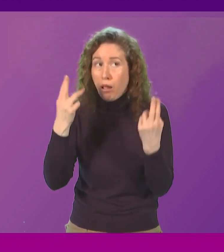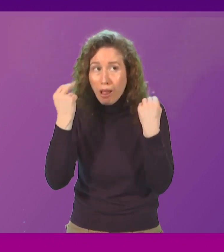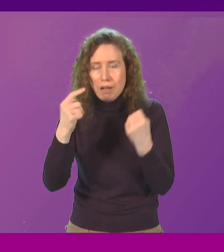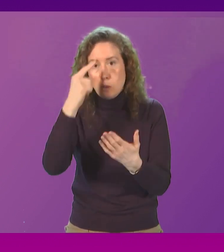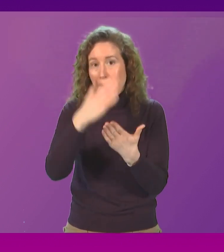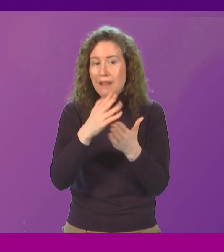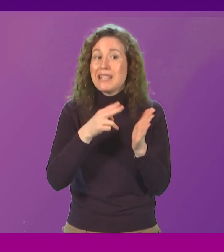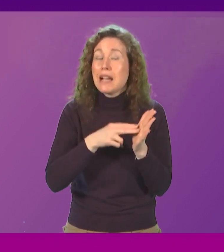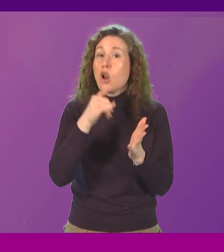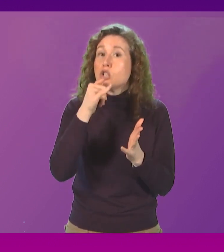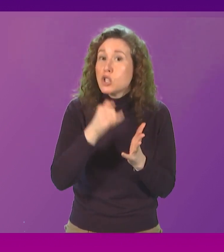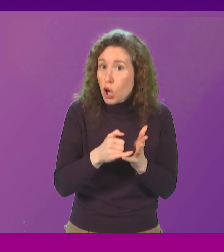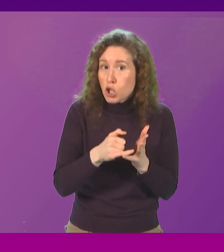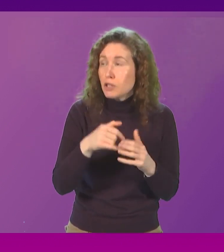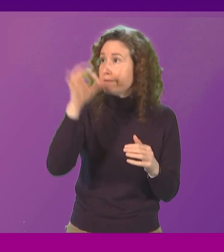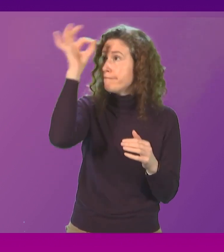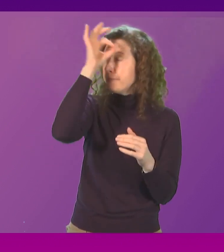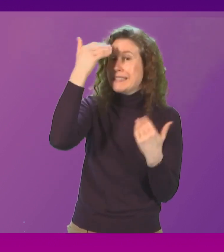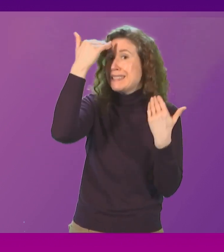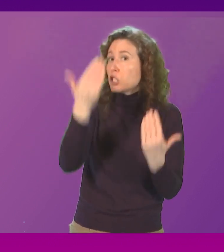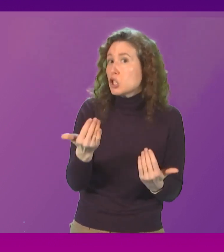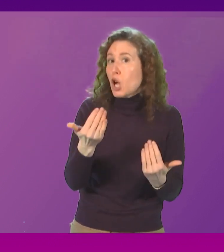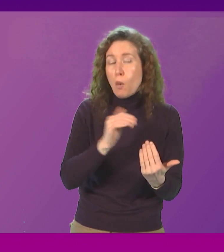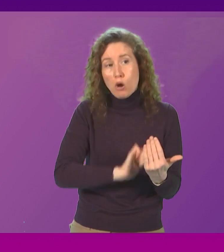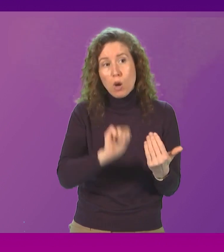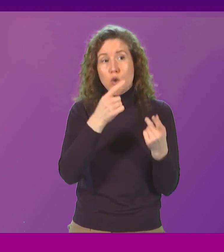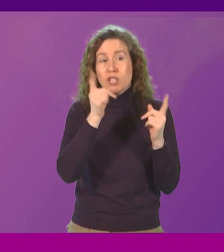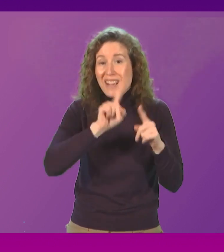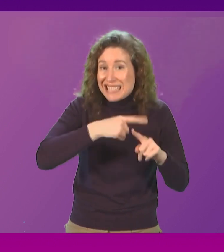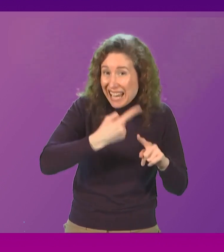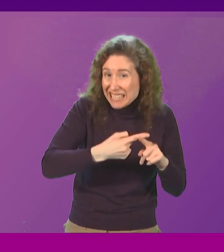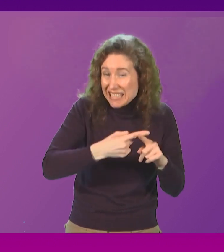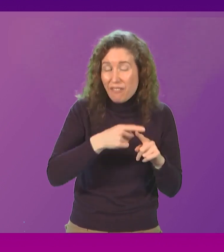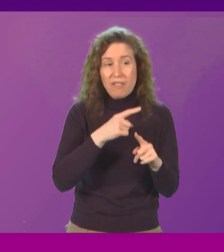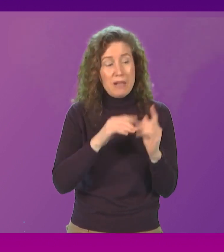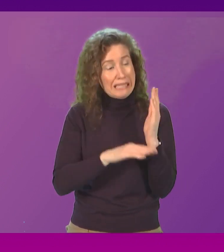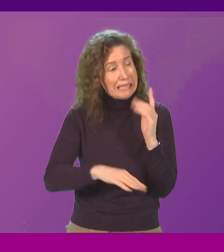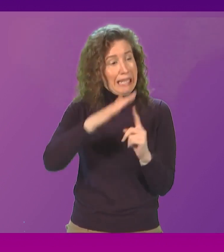Nicola Sturgeon was unaware of what her chief executive and the most senior members of her